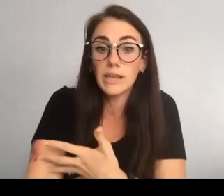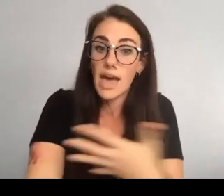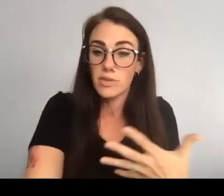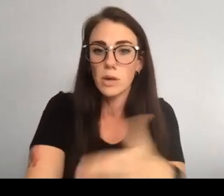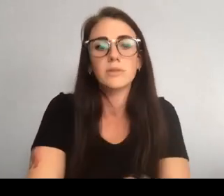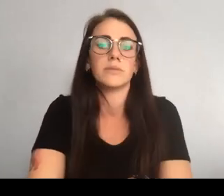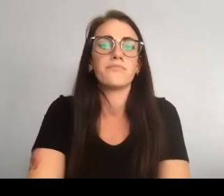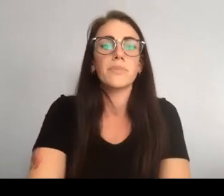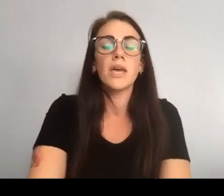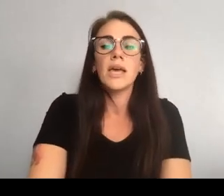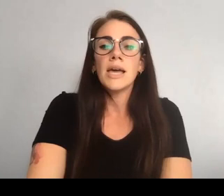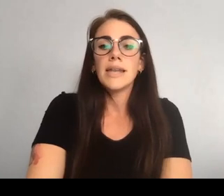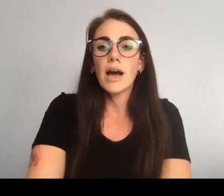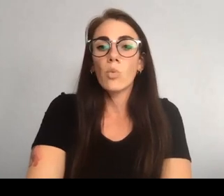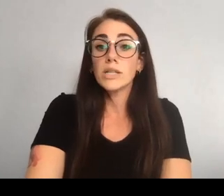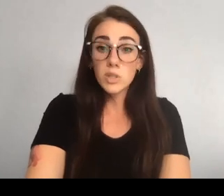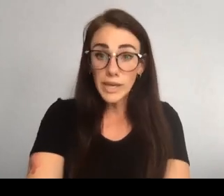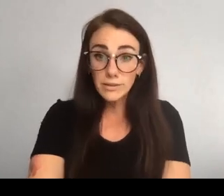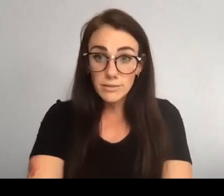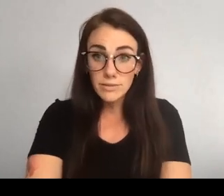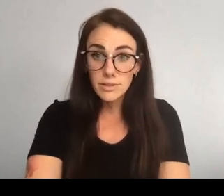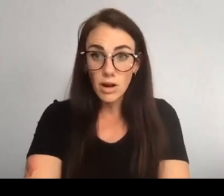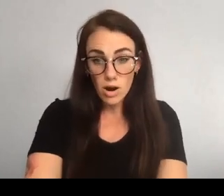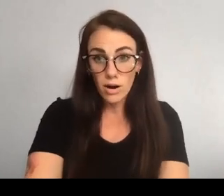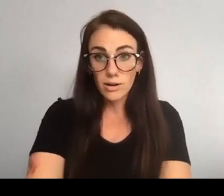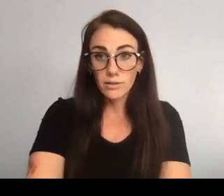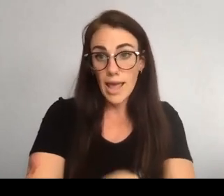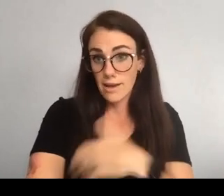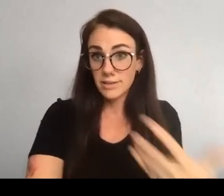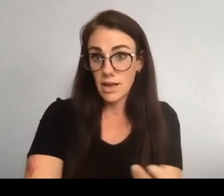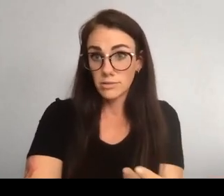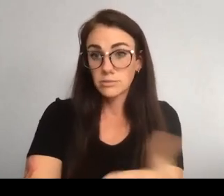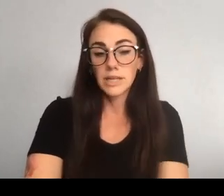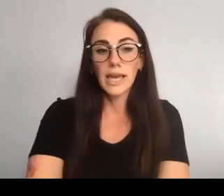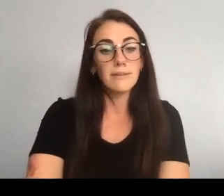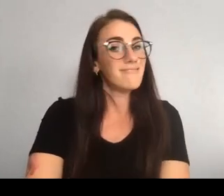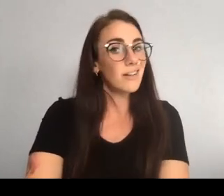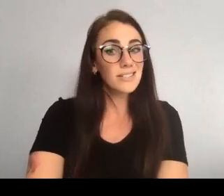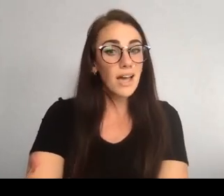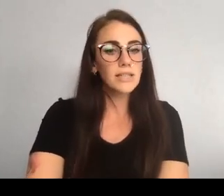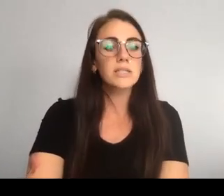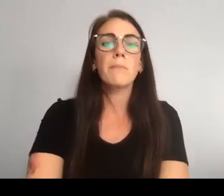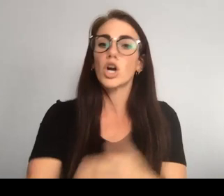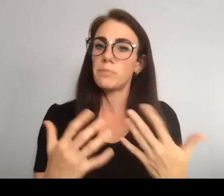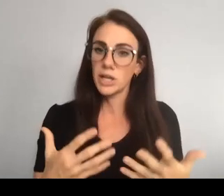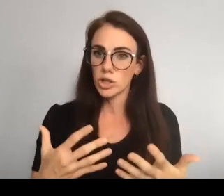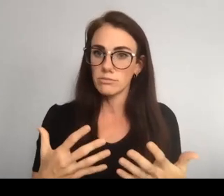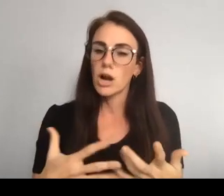that the most. Now, what sweetens our ASL again is not the signs but our depiction our